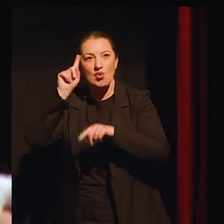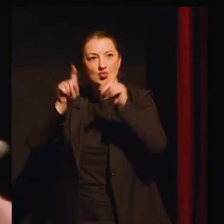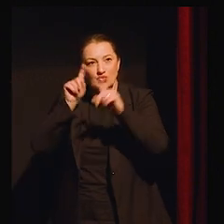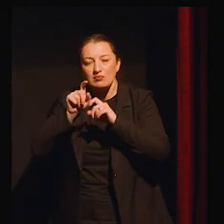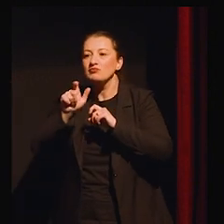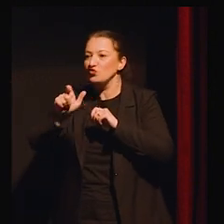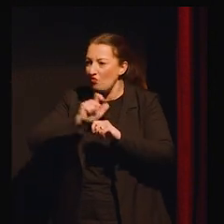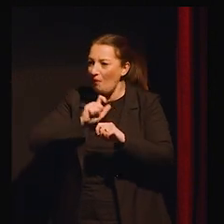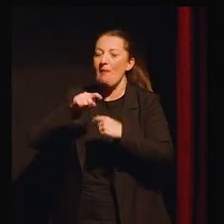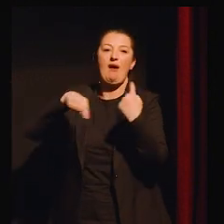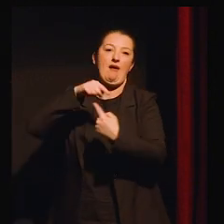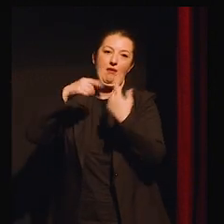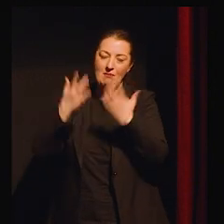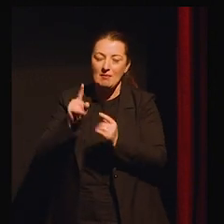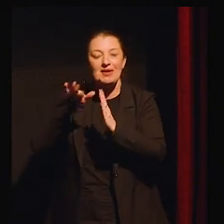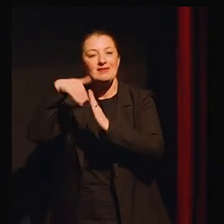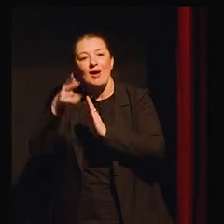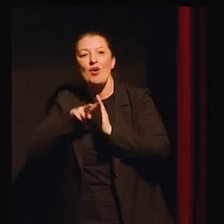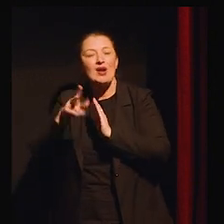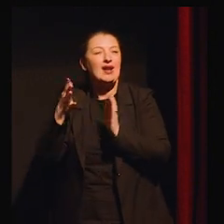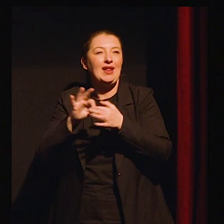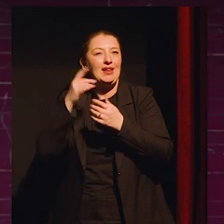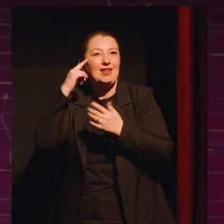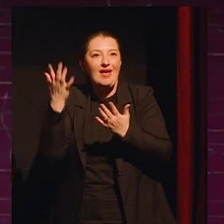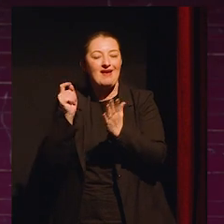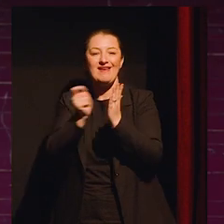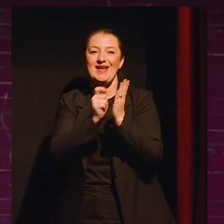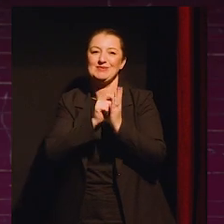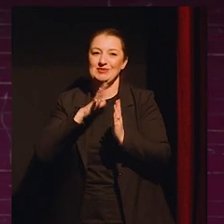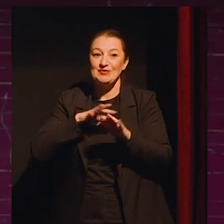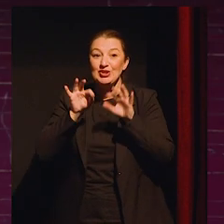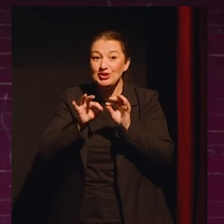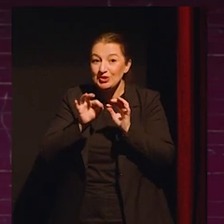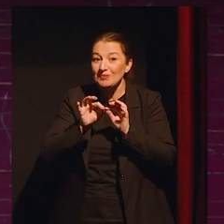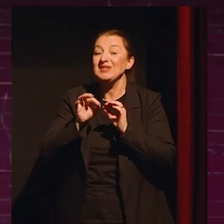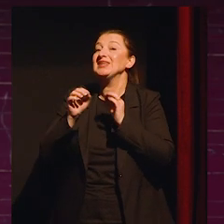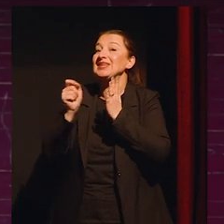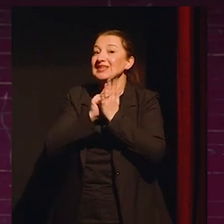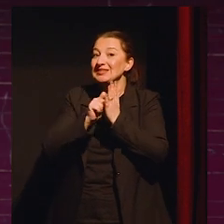of my research, and seeking answers. And another way is to write. In my children’s story that is in the editing process,